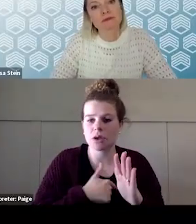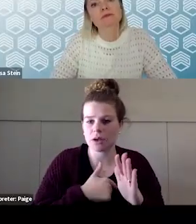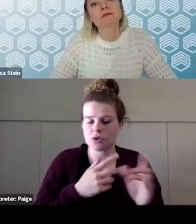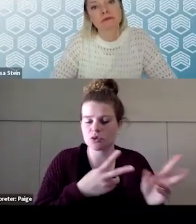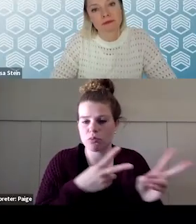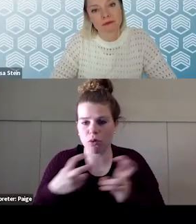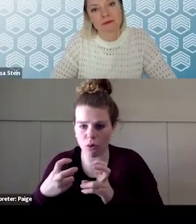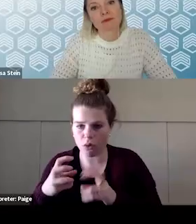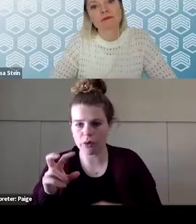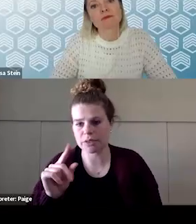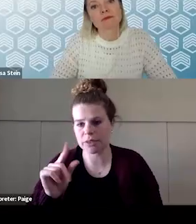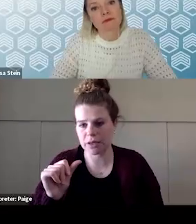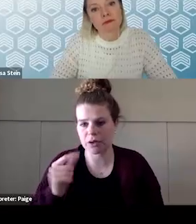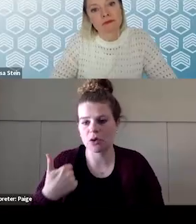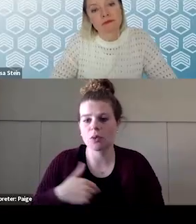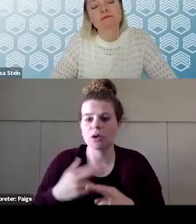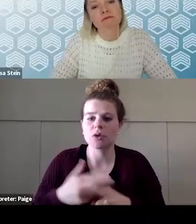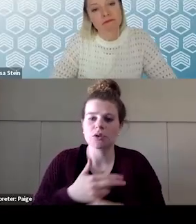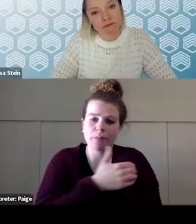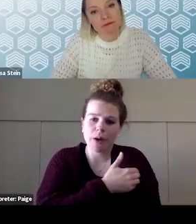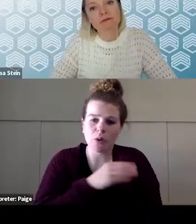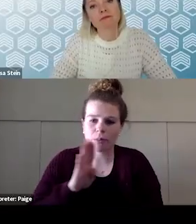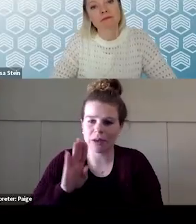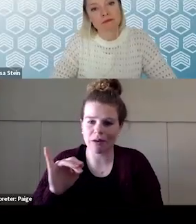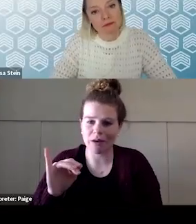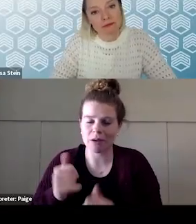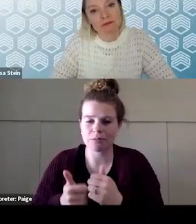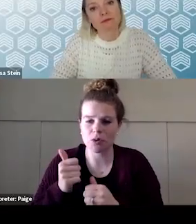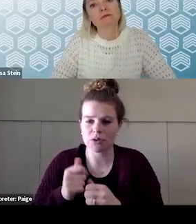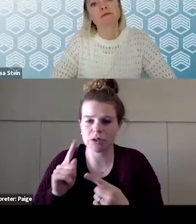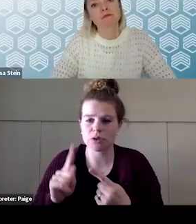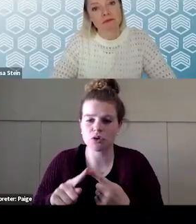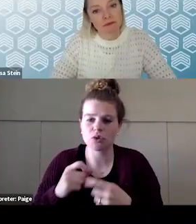And we use Power BI primarily to create all of our dashboards,